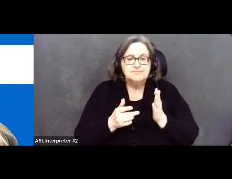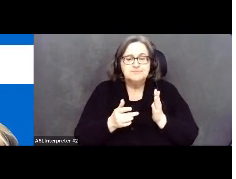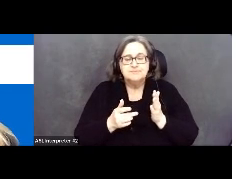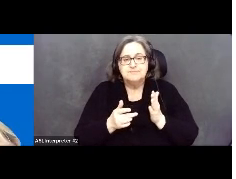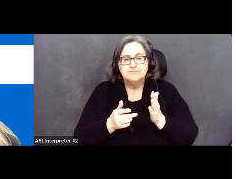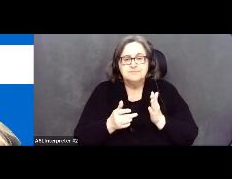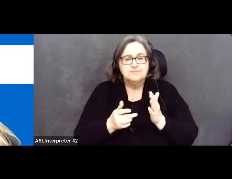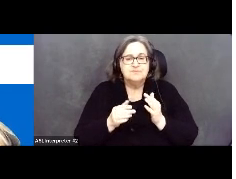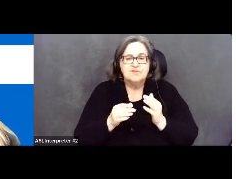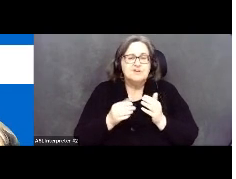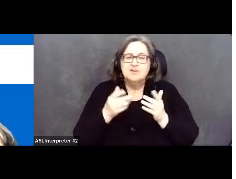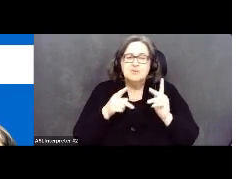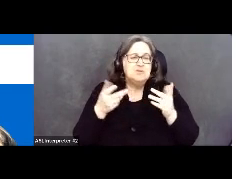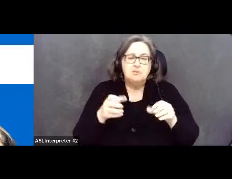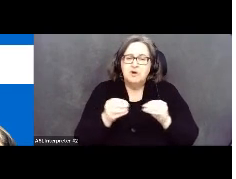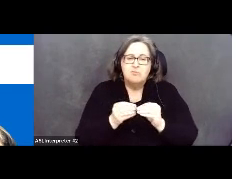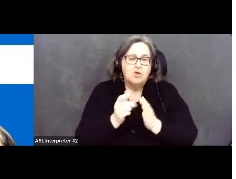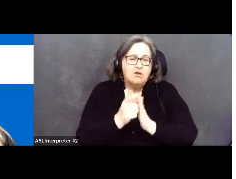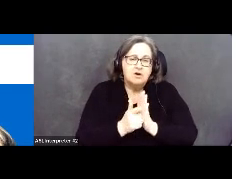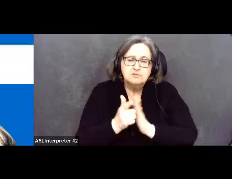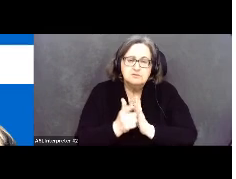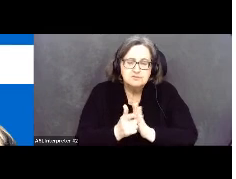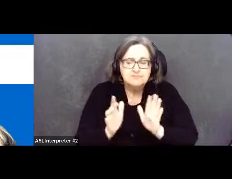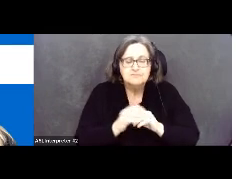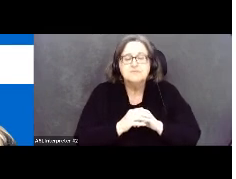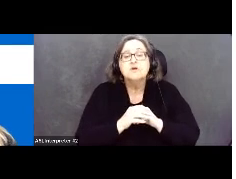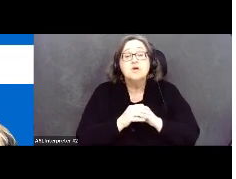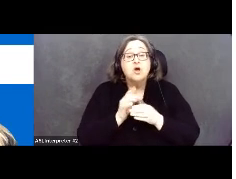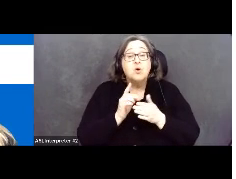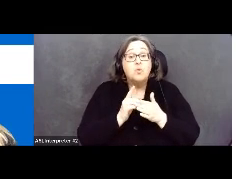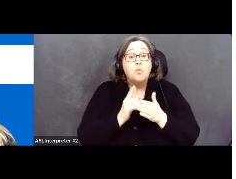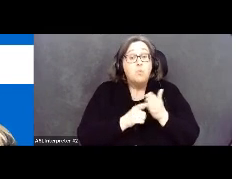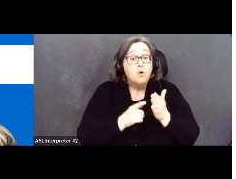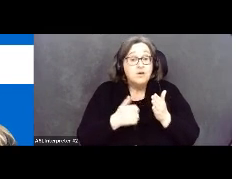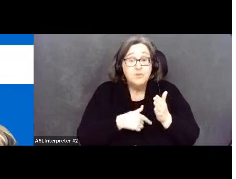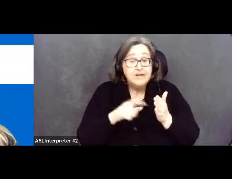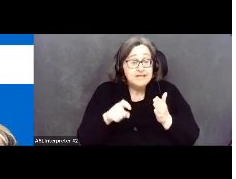No one likes more laws. Instead, what's needed is educate